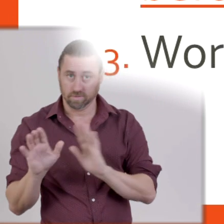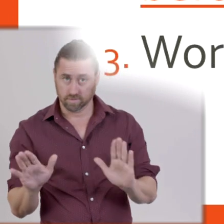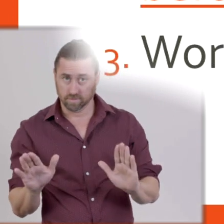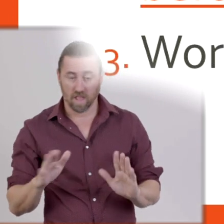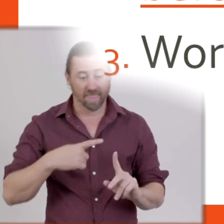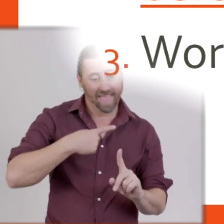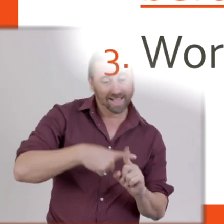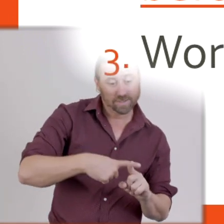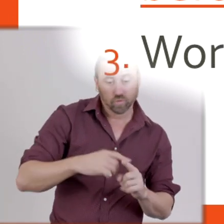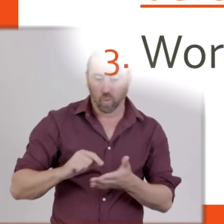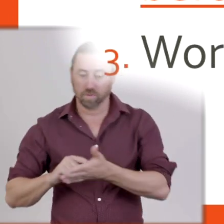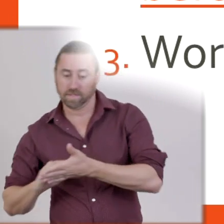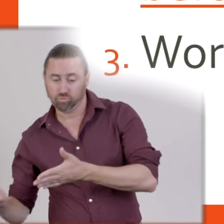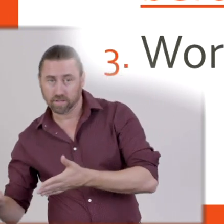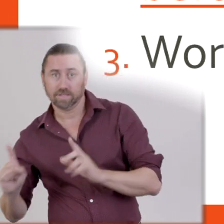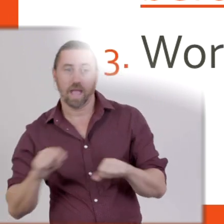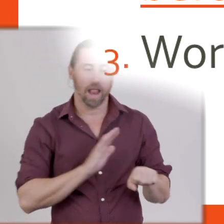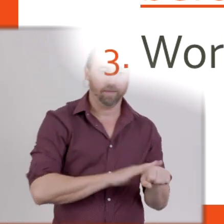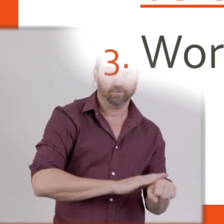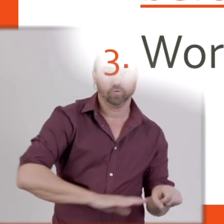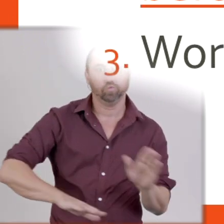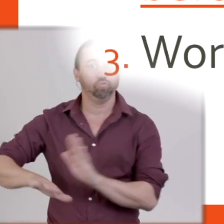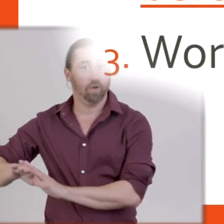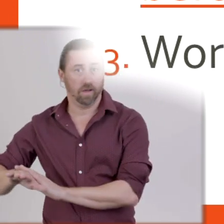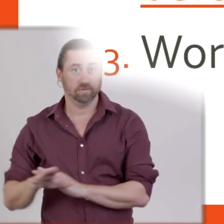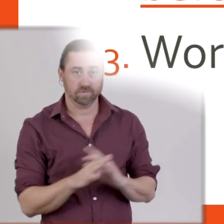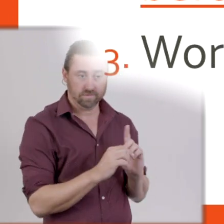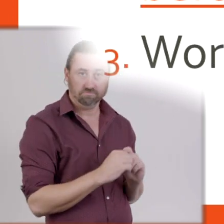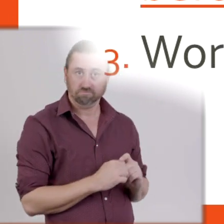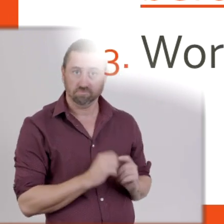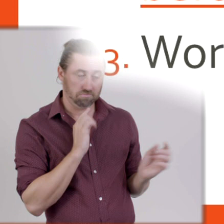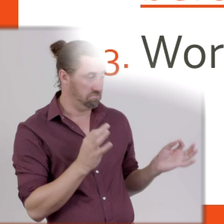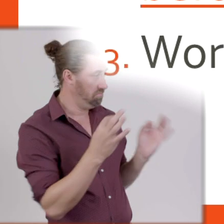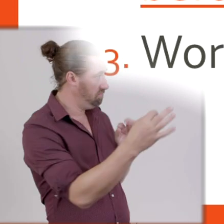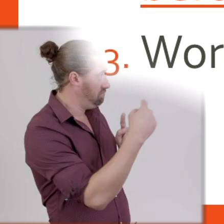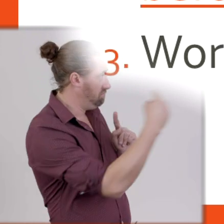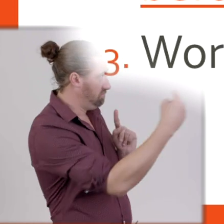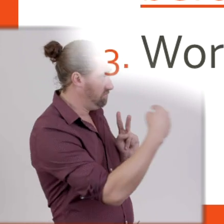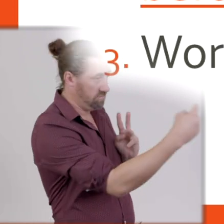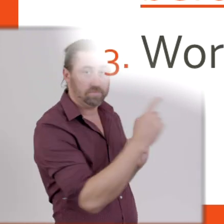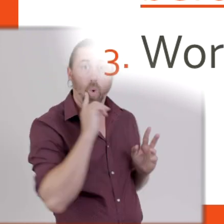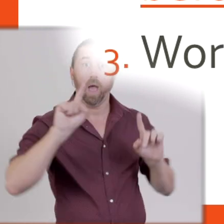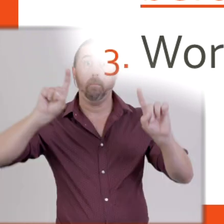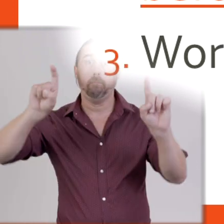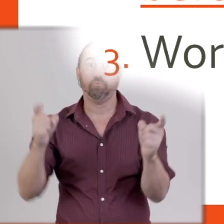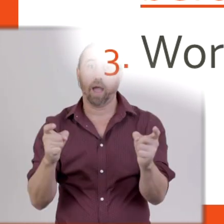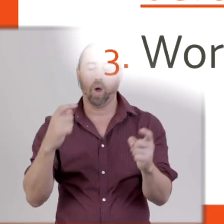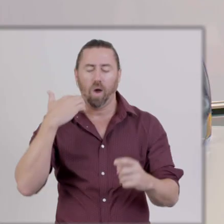and solve any addition or subtraction working left to right. Because the brackets are always calculated first,